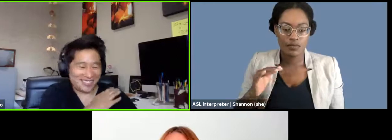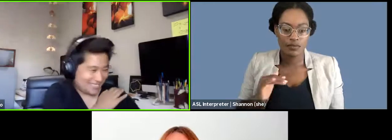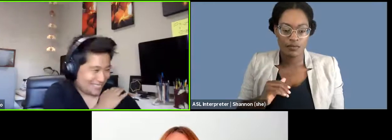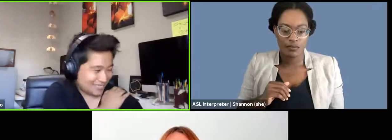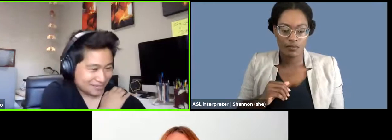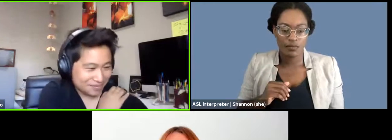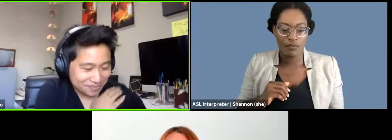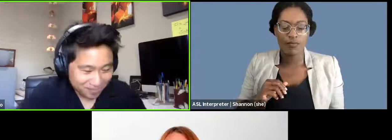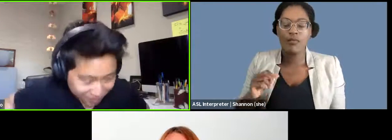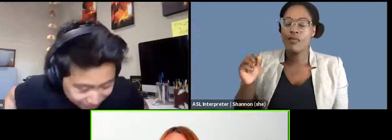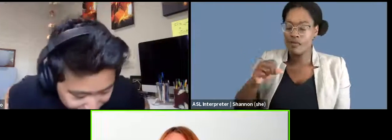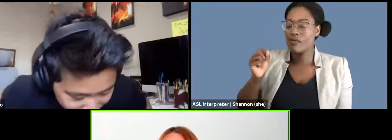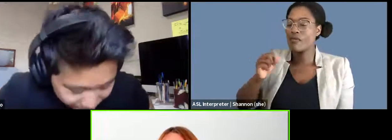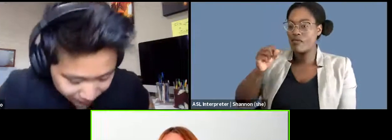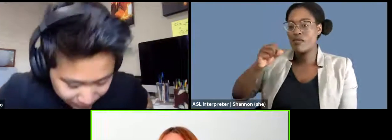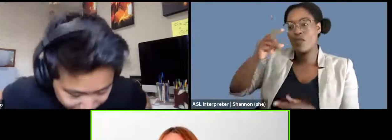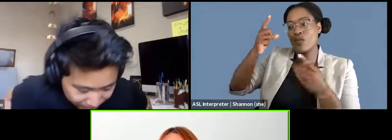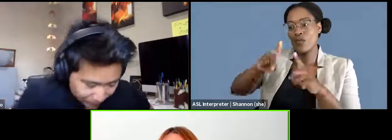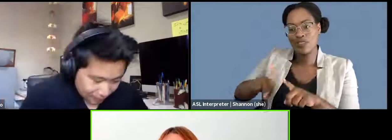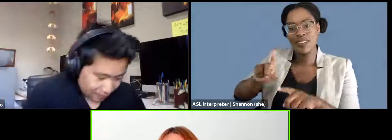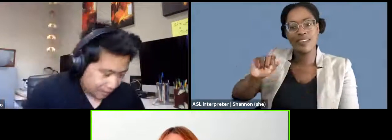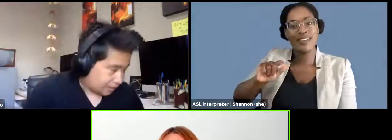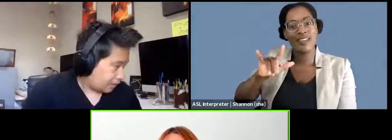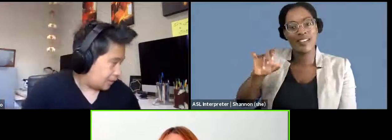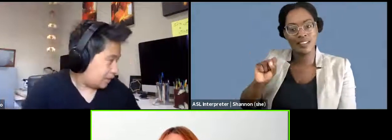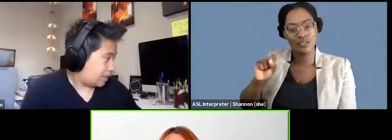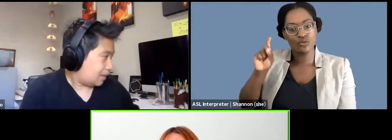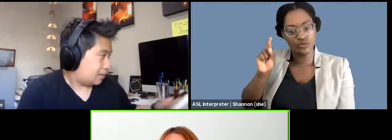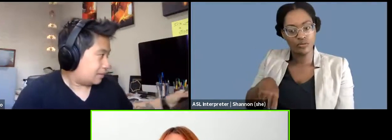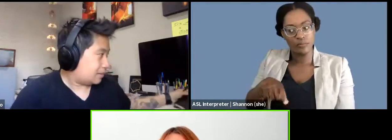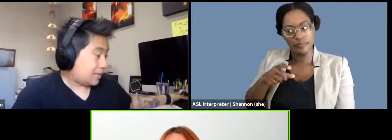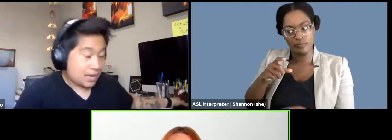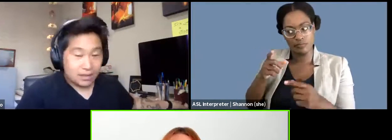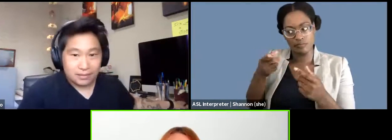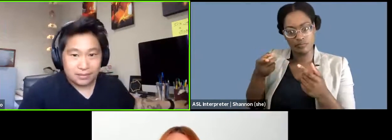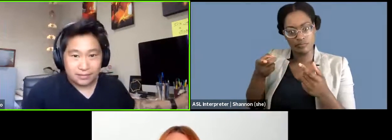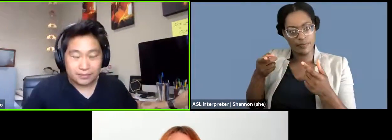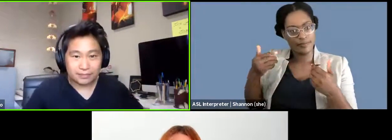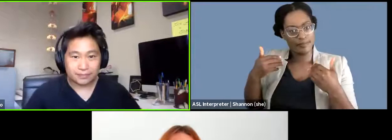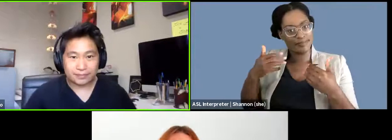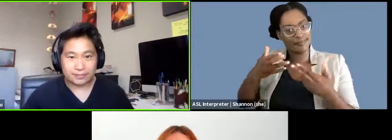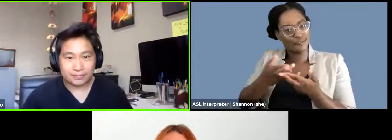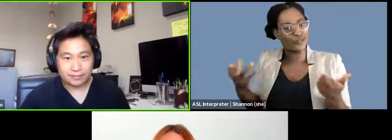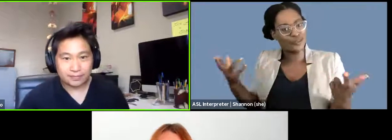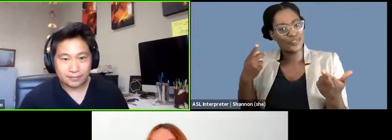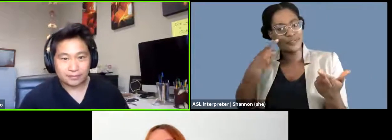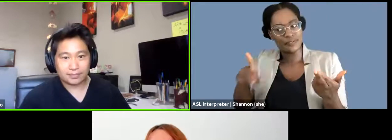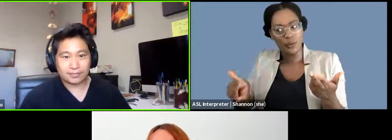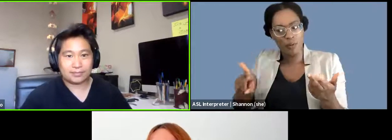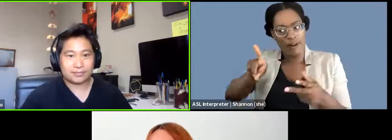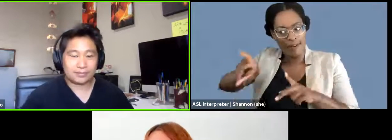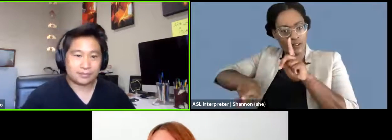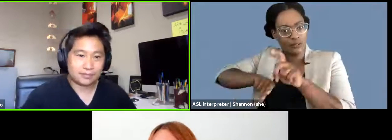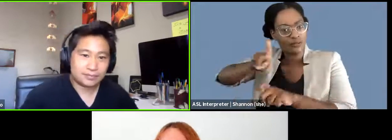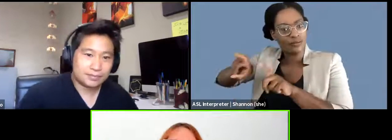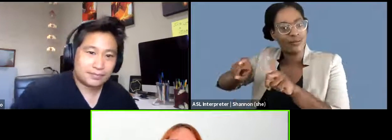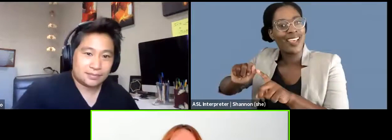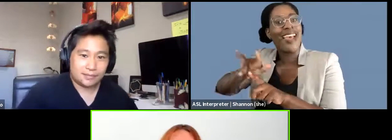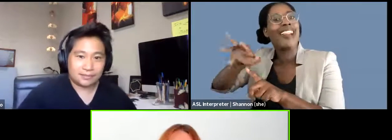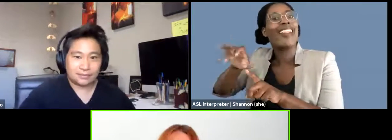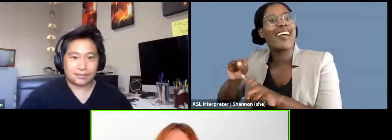Allies should be able to do that no problem. Allies look it up so you can do that.